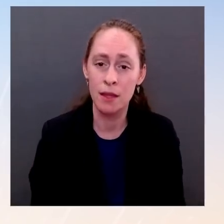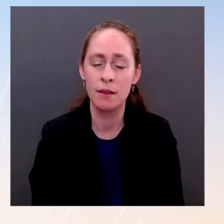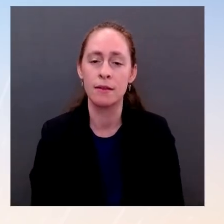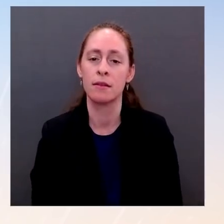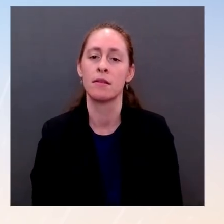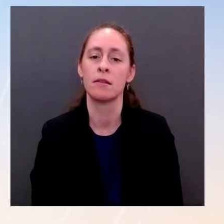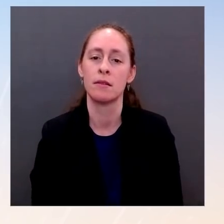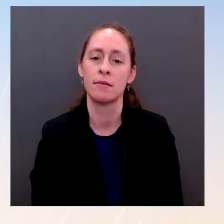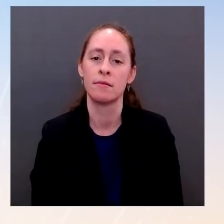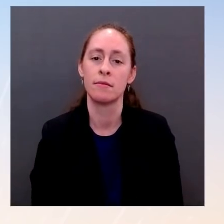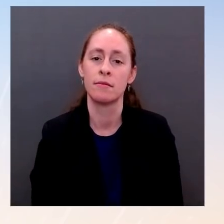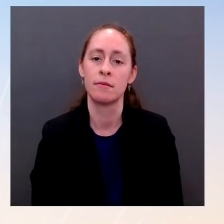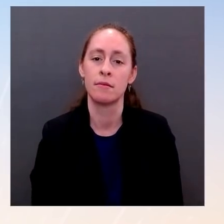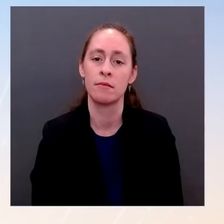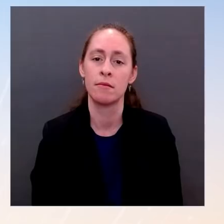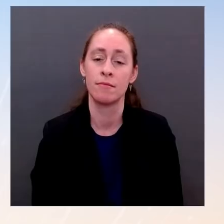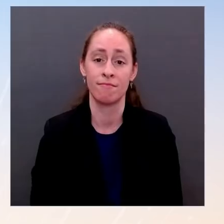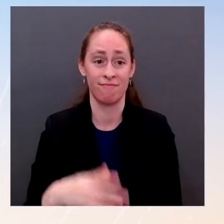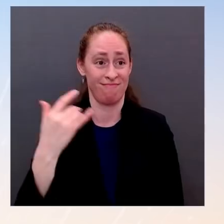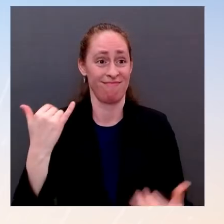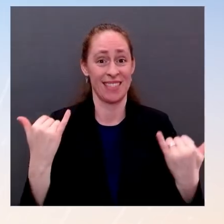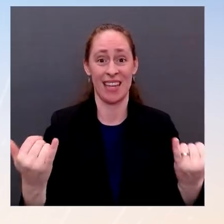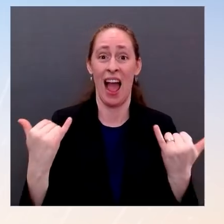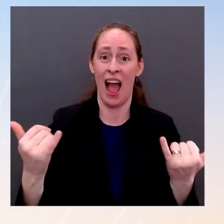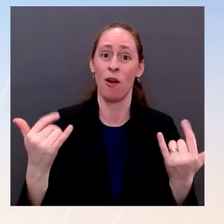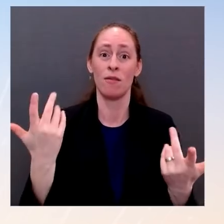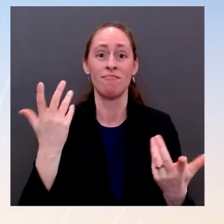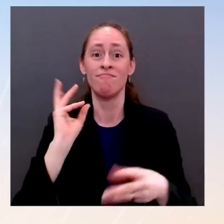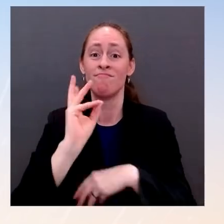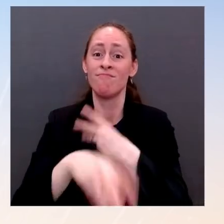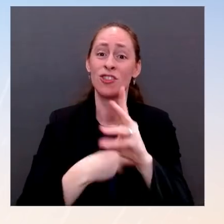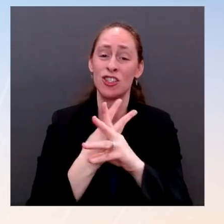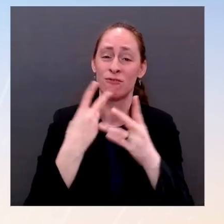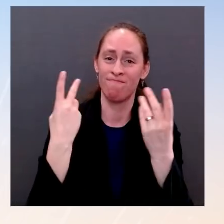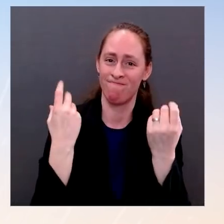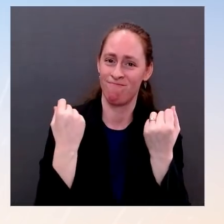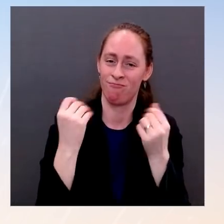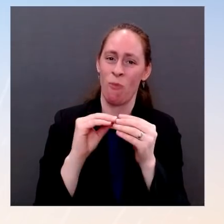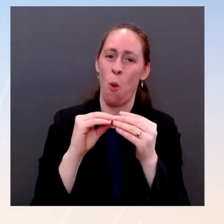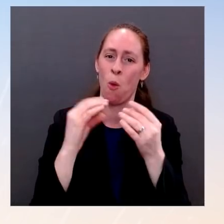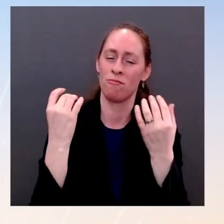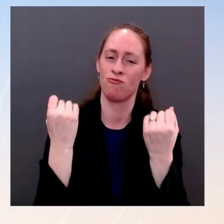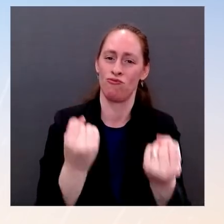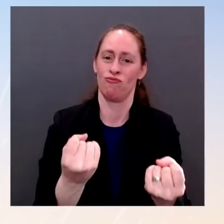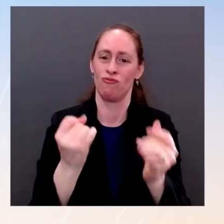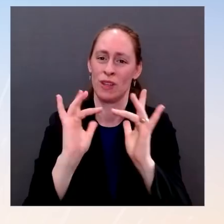we don't have the level of cyber resilience that we wish to. Since the beginning of the administration,